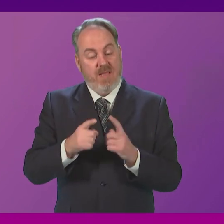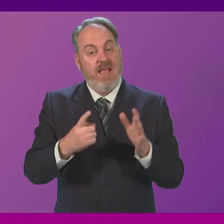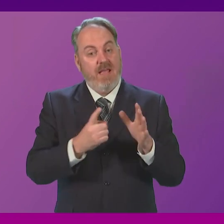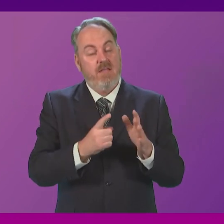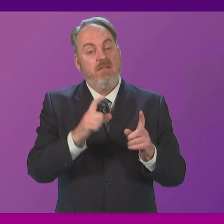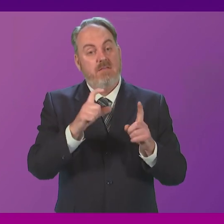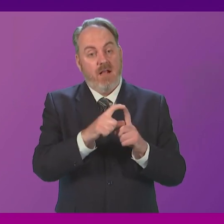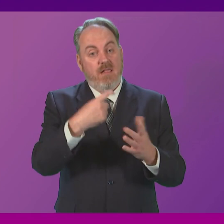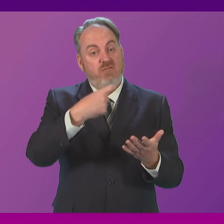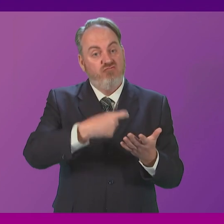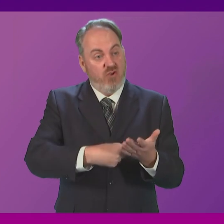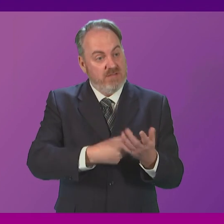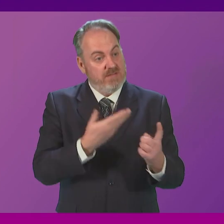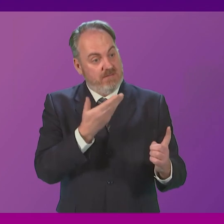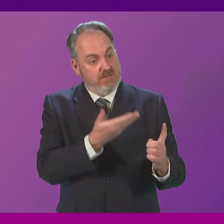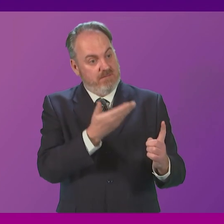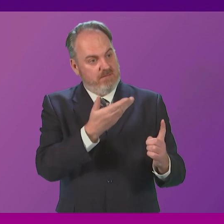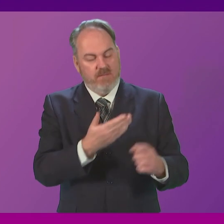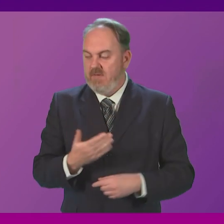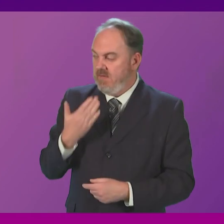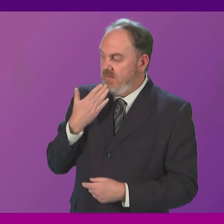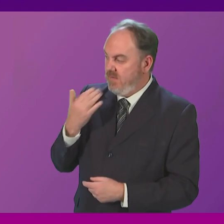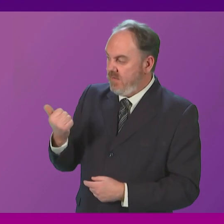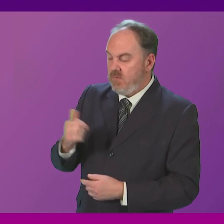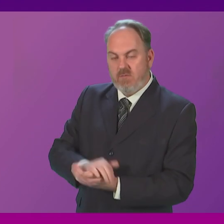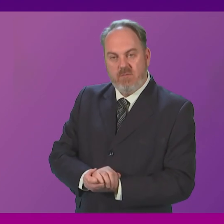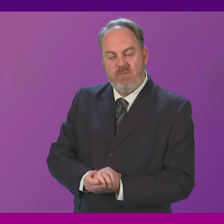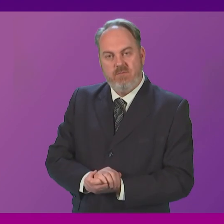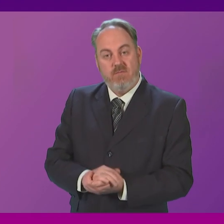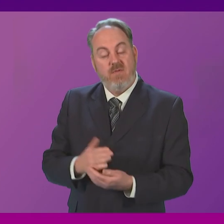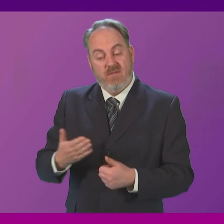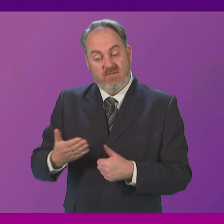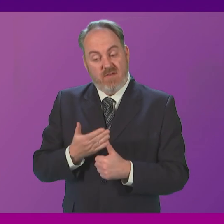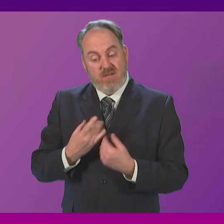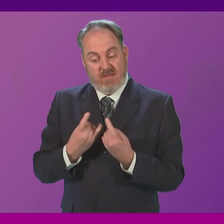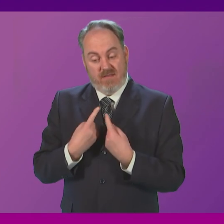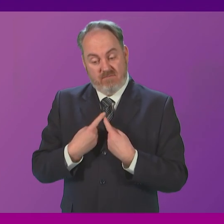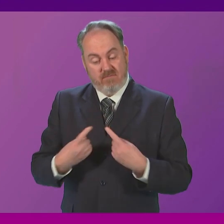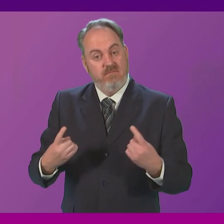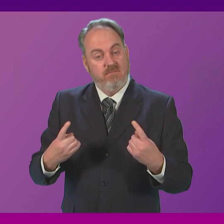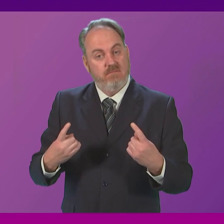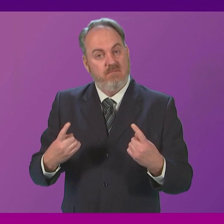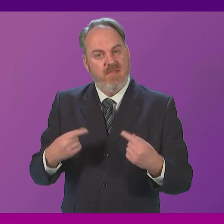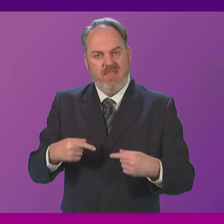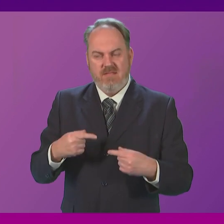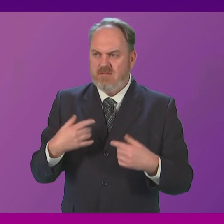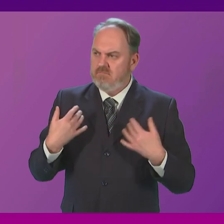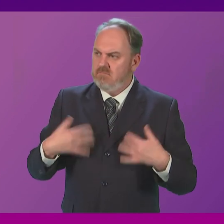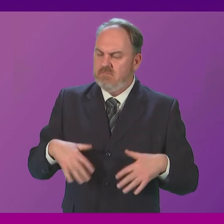I begin by recognising this historic moment.